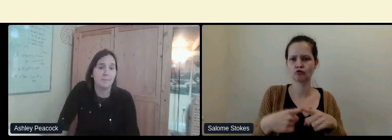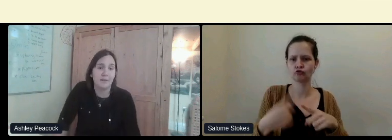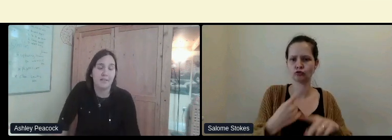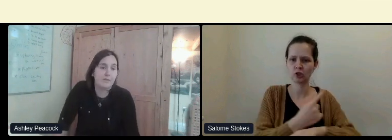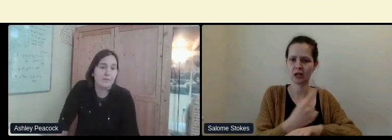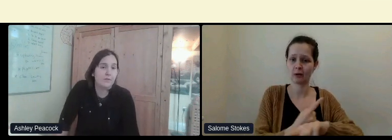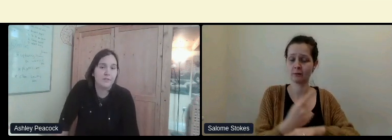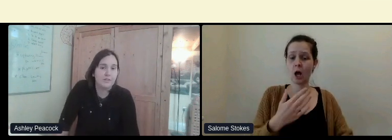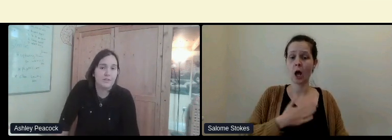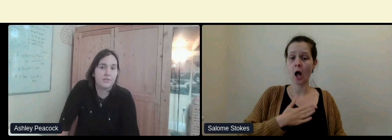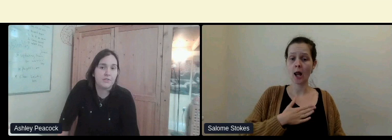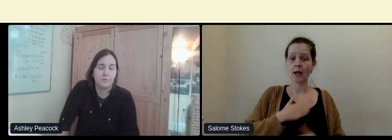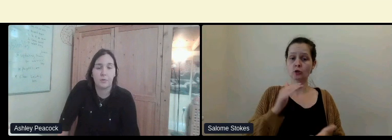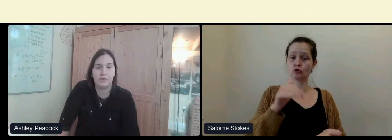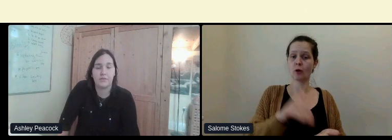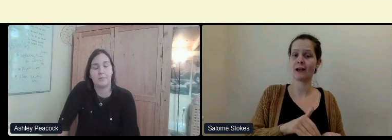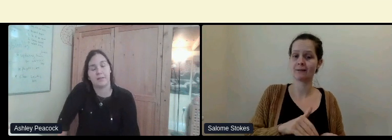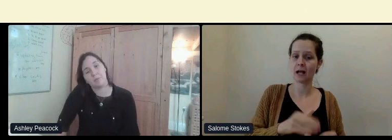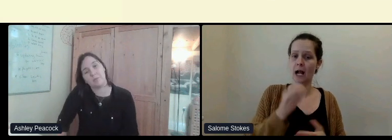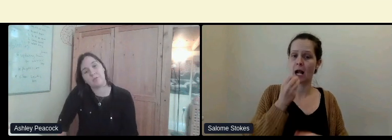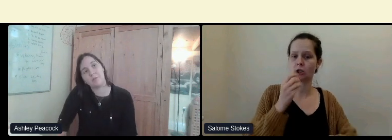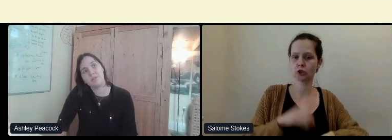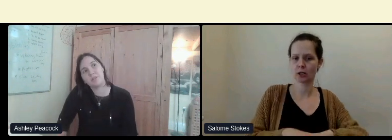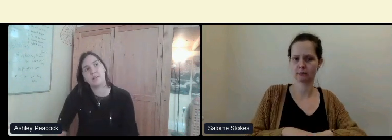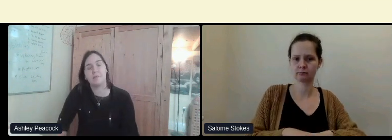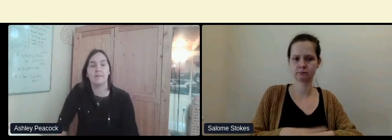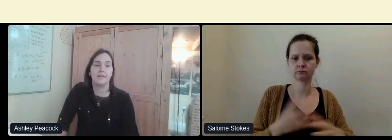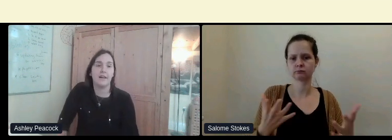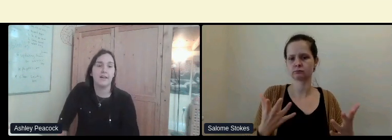because if I've forgotten to do laundry, pick up a prescription something like that,